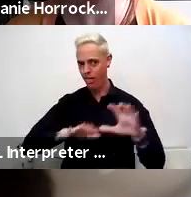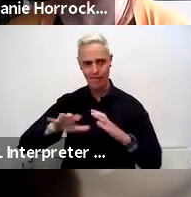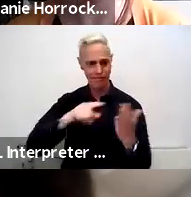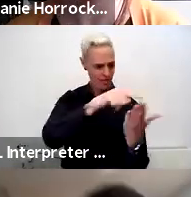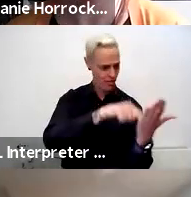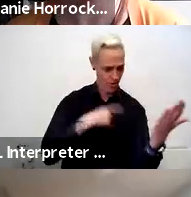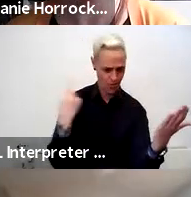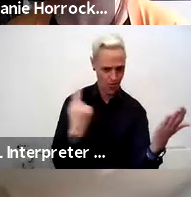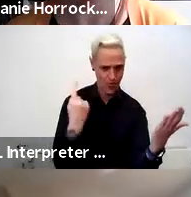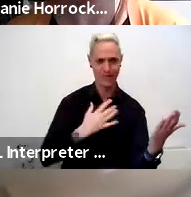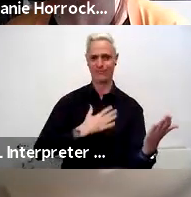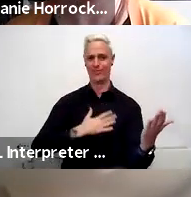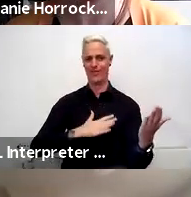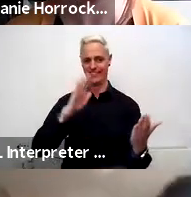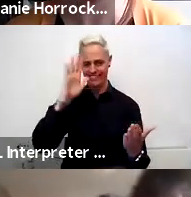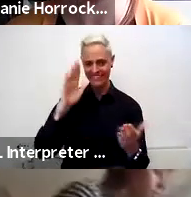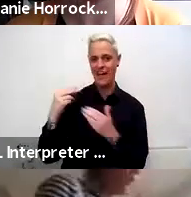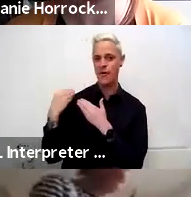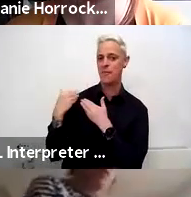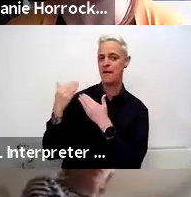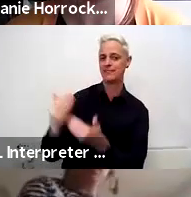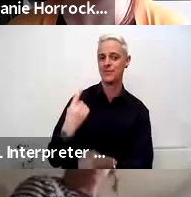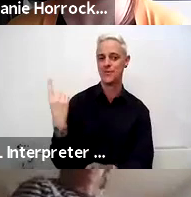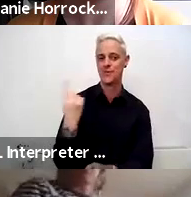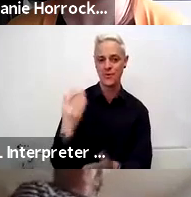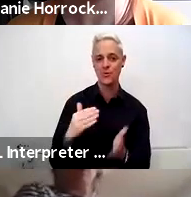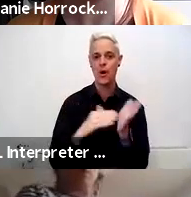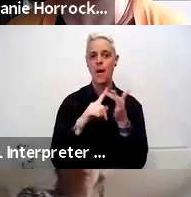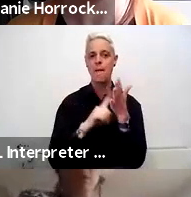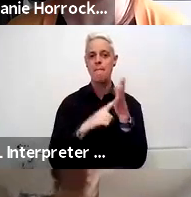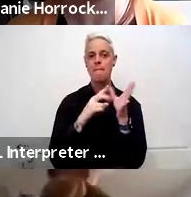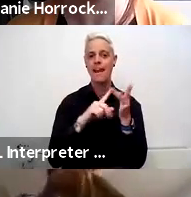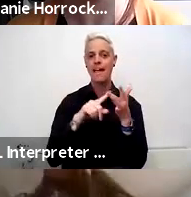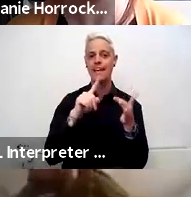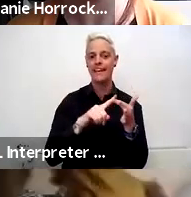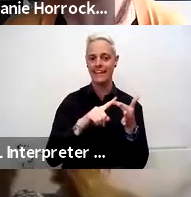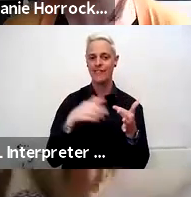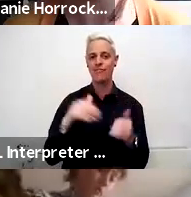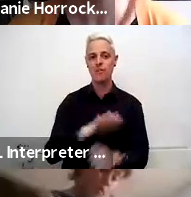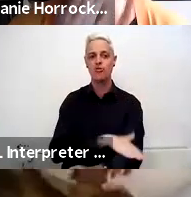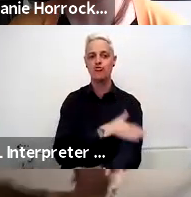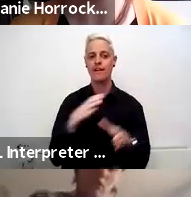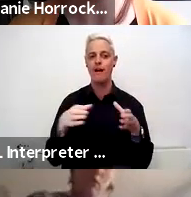If you can't tell. We now hand over to money for Green Party.